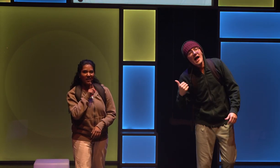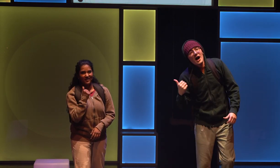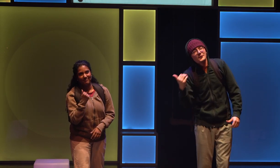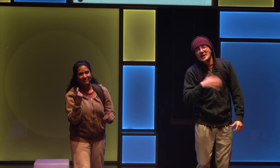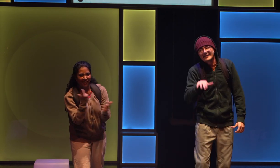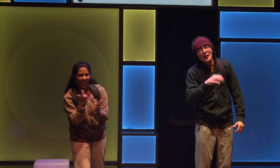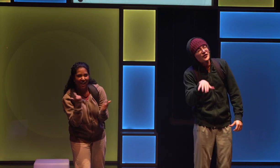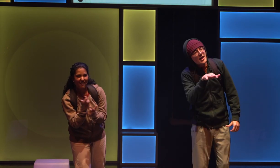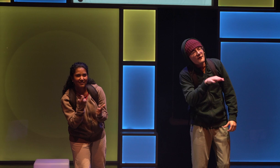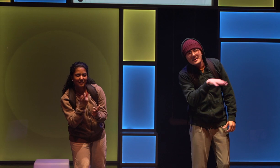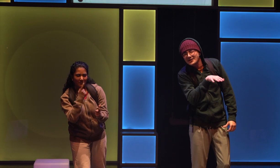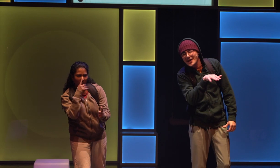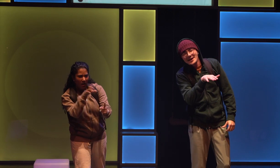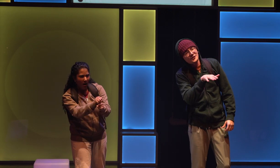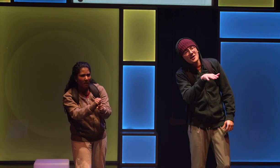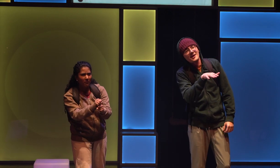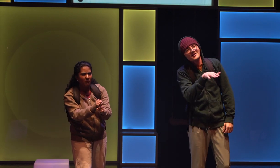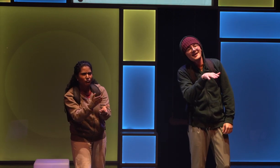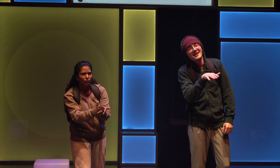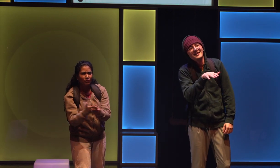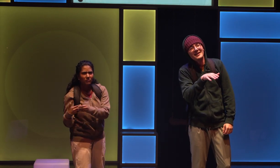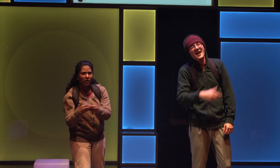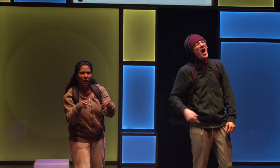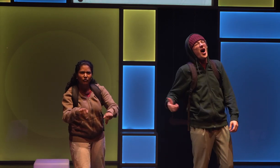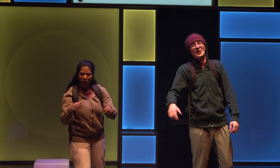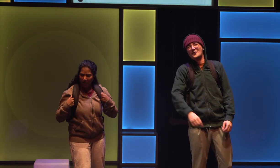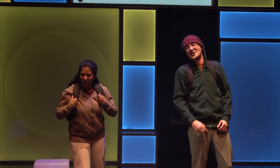She laughs, but I can tell she doesn't know if I'm being serious or not. I love